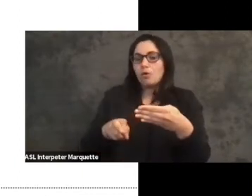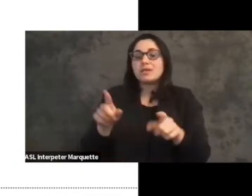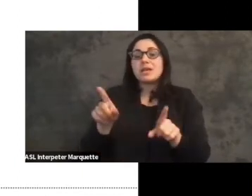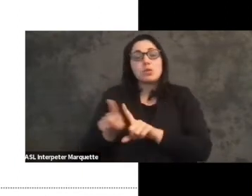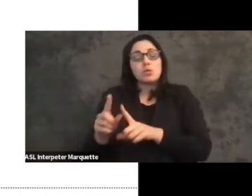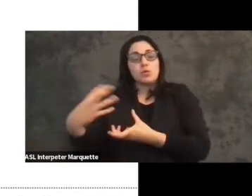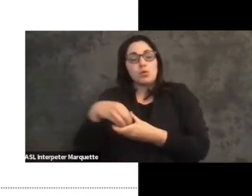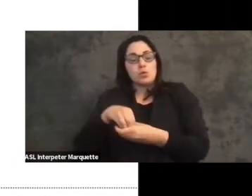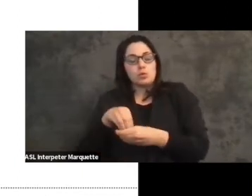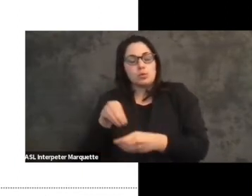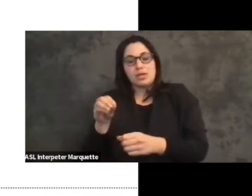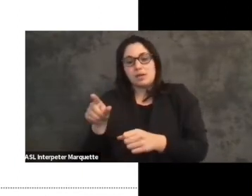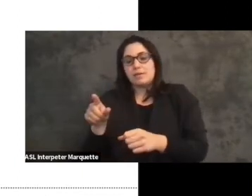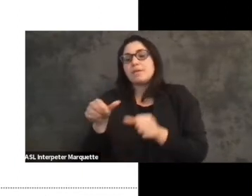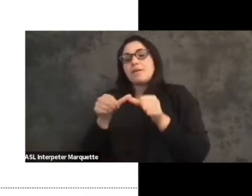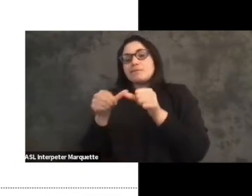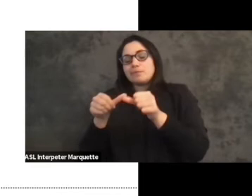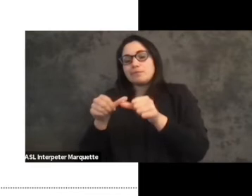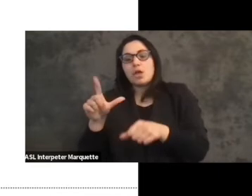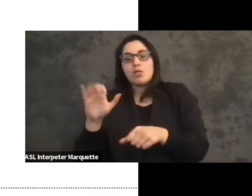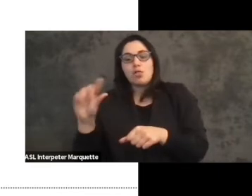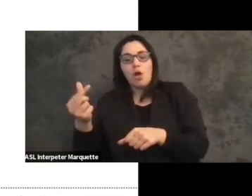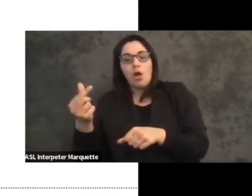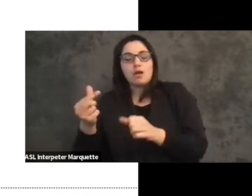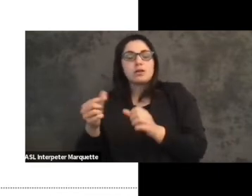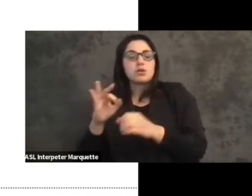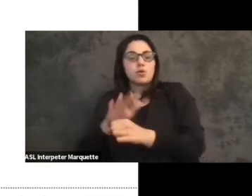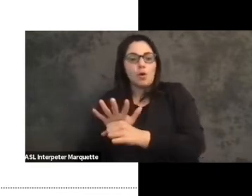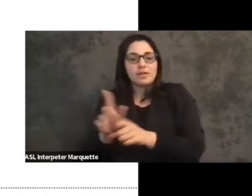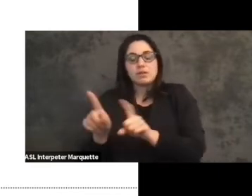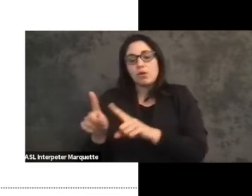studies in the United States. This study investigates the clinical and immunologic consequences